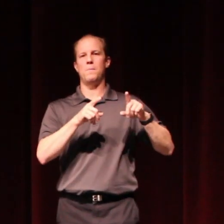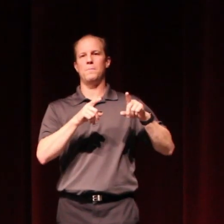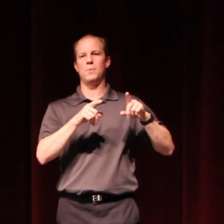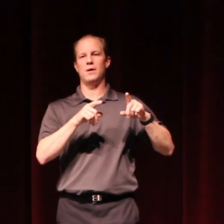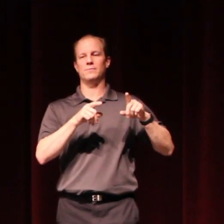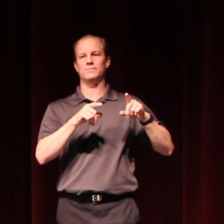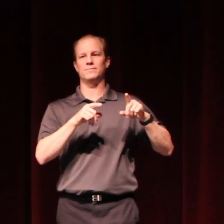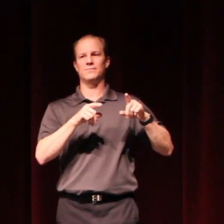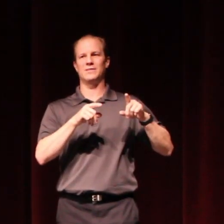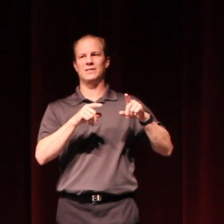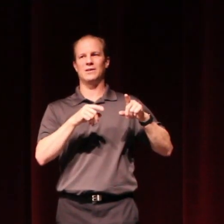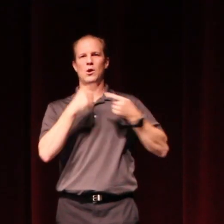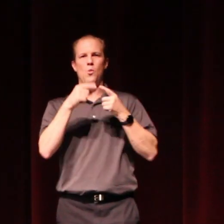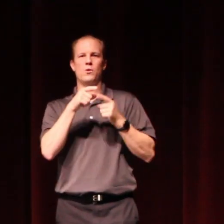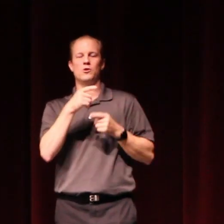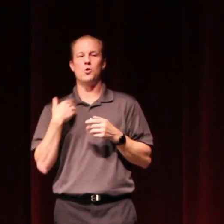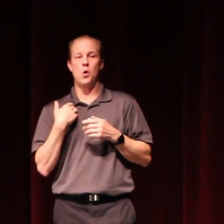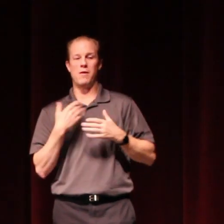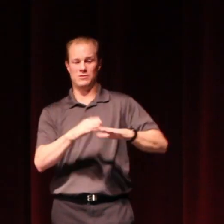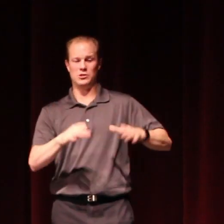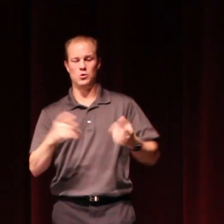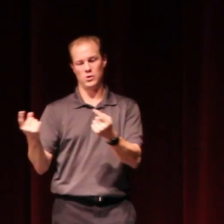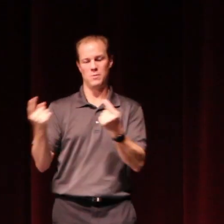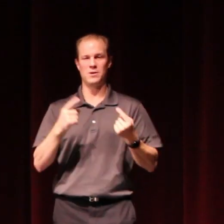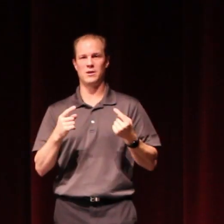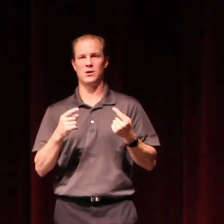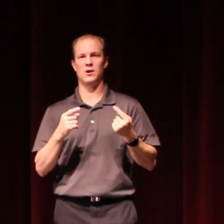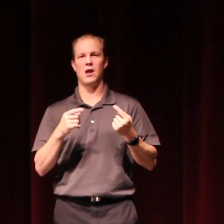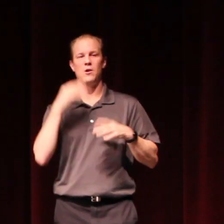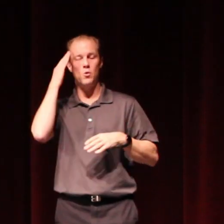when you have children coming here, and you have many mentally challenged children coming